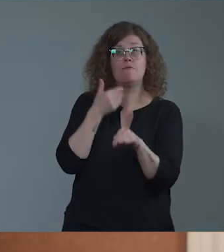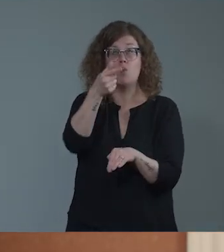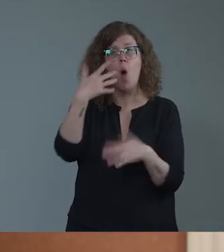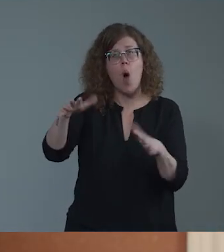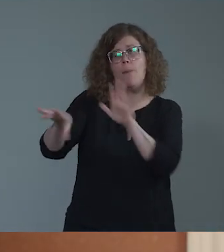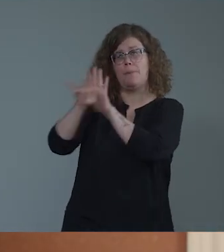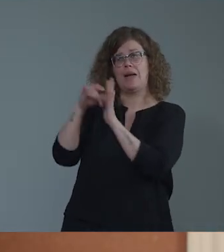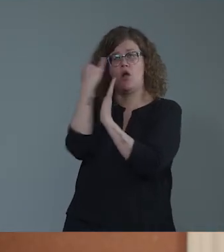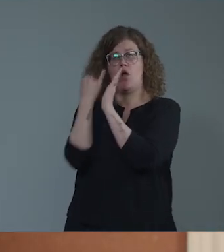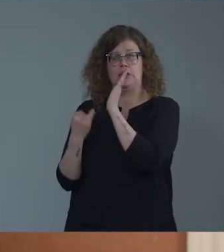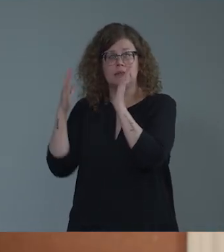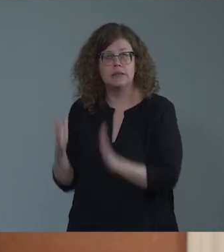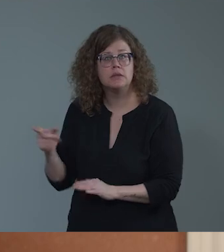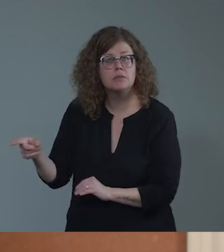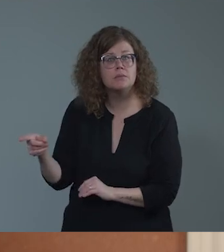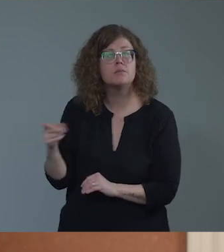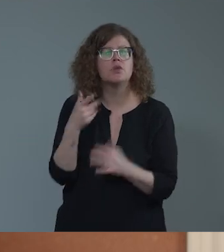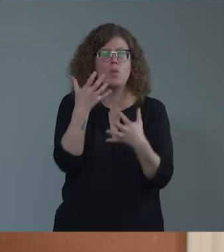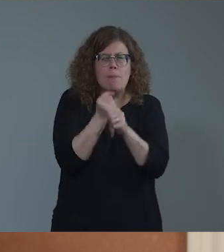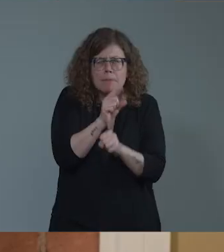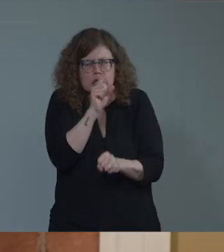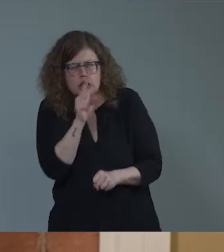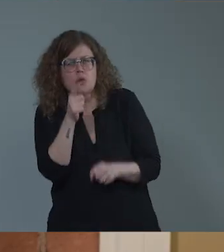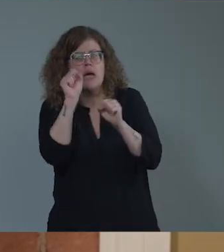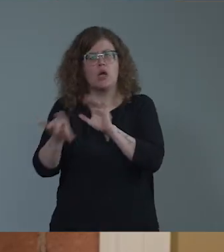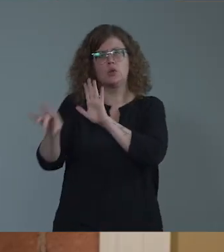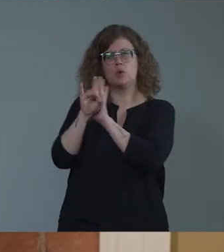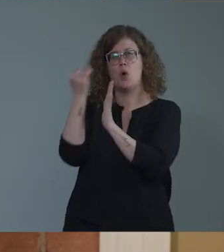who can deliver on what you need for that project to be effective. So today, we're going to explore